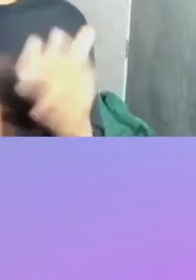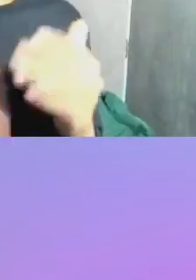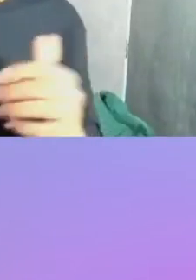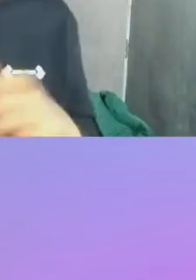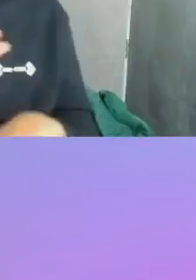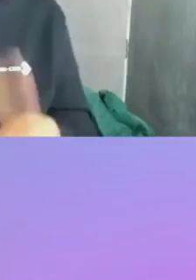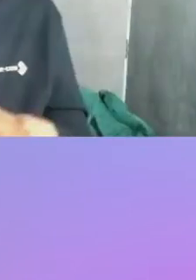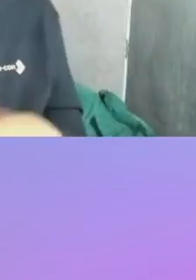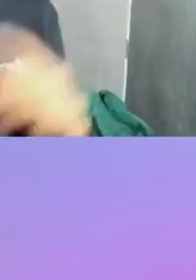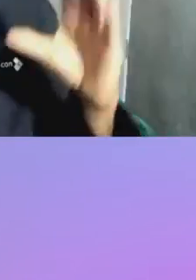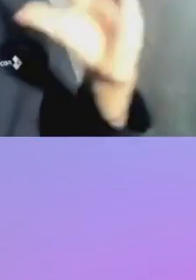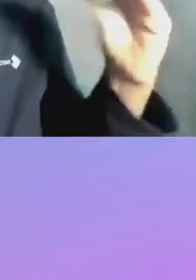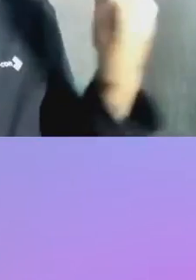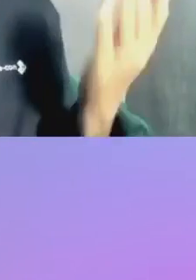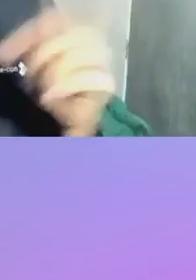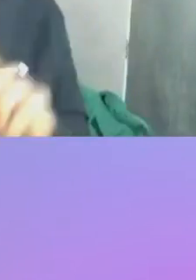care of regardless of what it